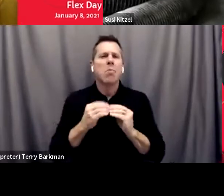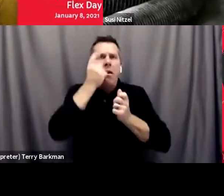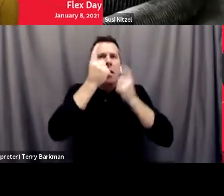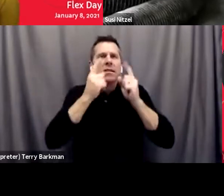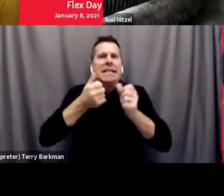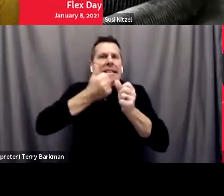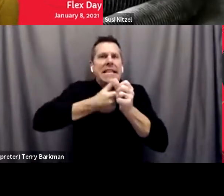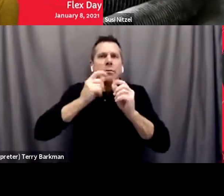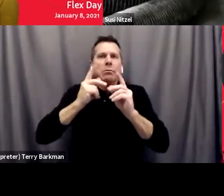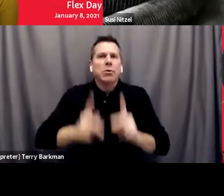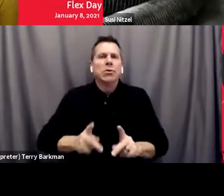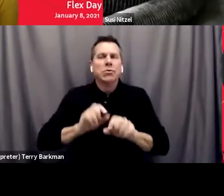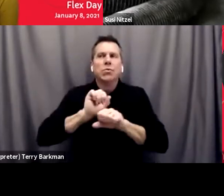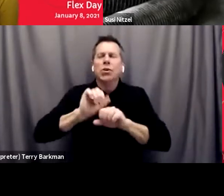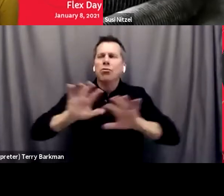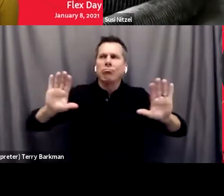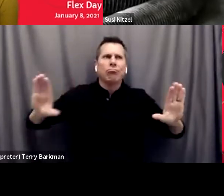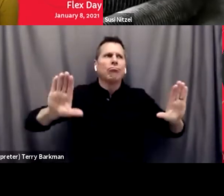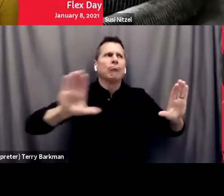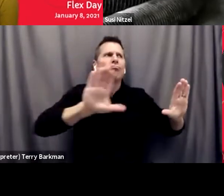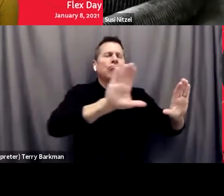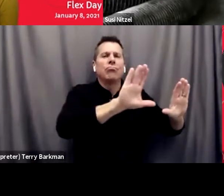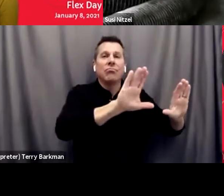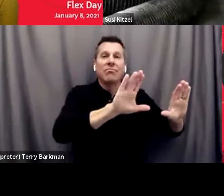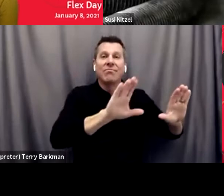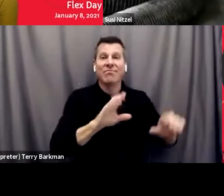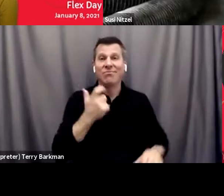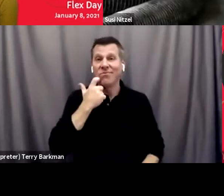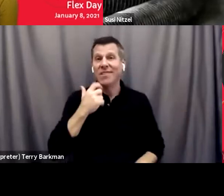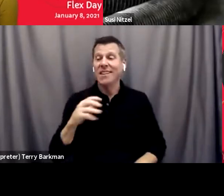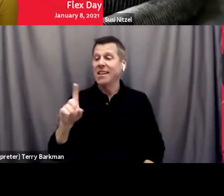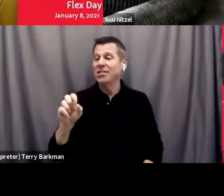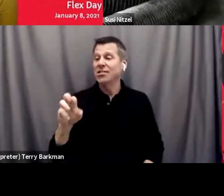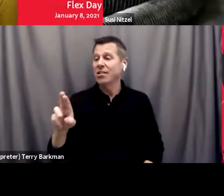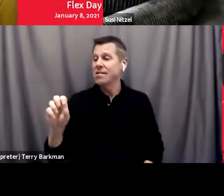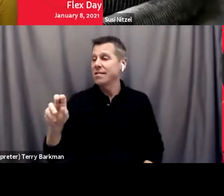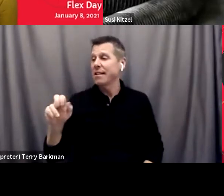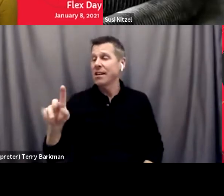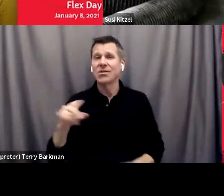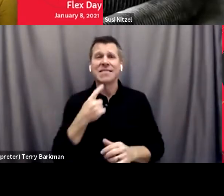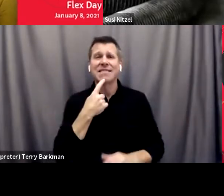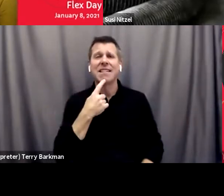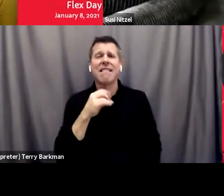Santos said this as well. Going into those meetings, she's now able to see and understand what we're all doing. So it is